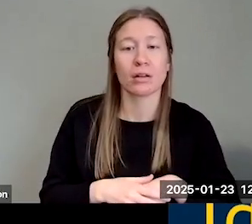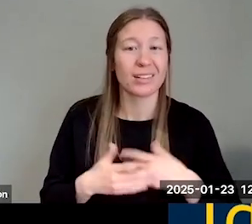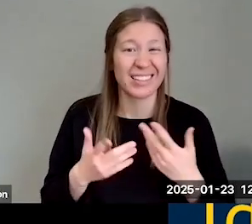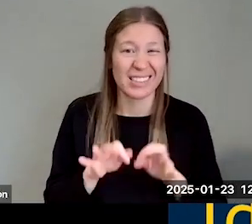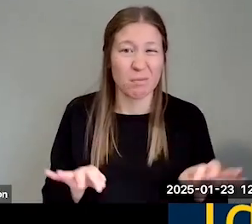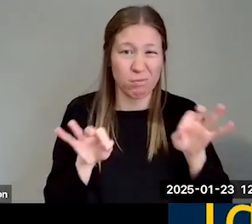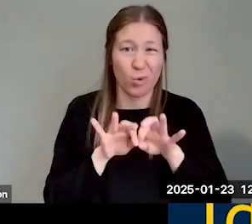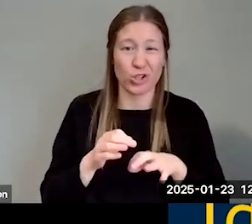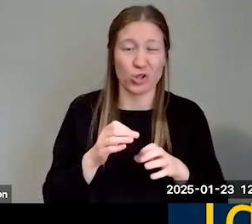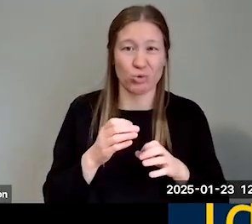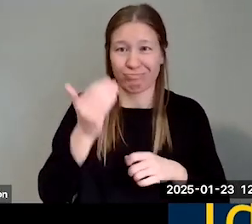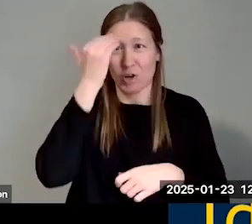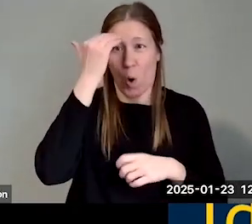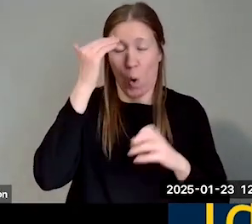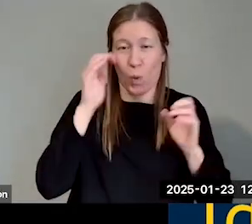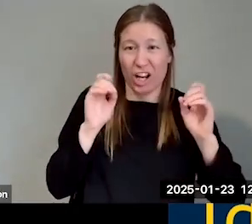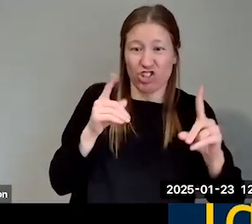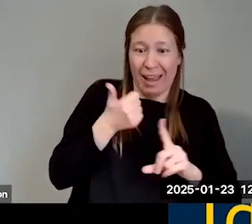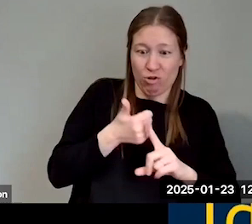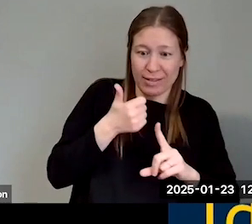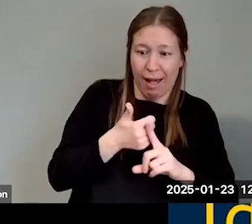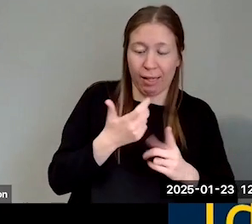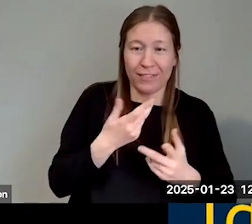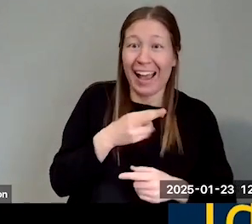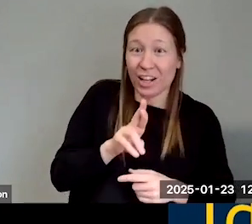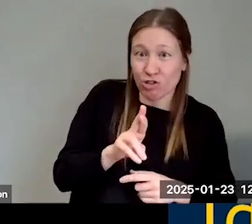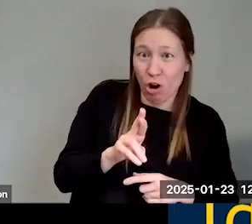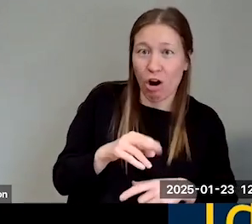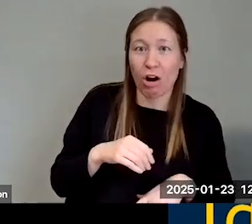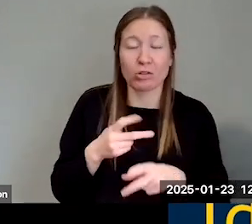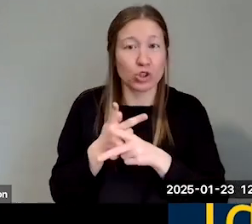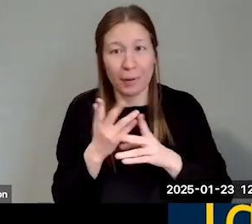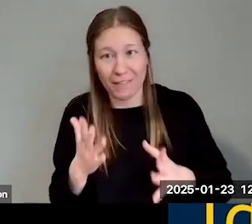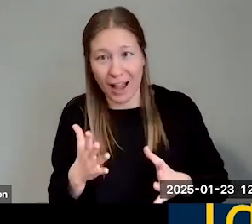if you're a supervisor or HR professional or an instructor